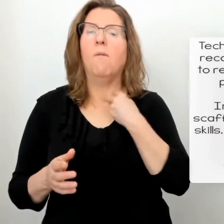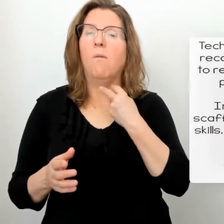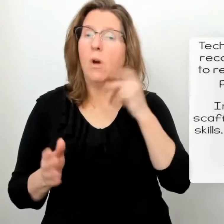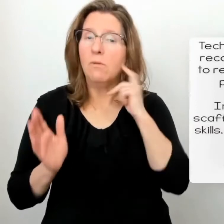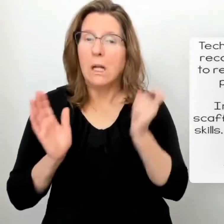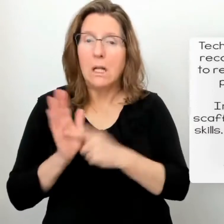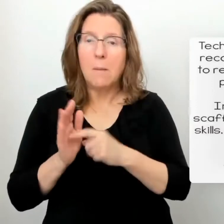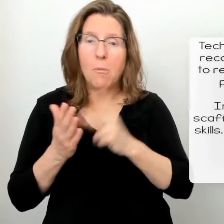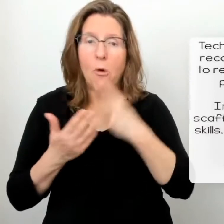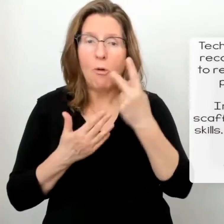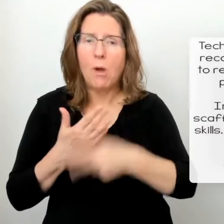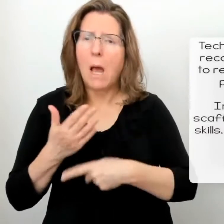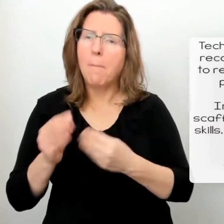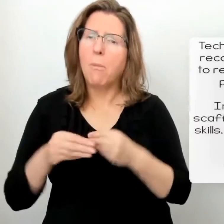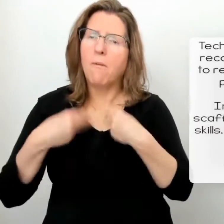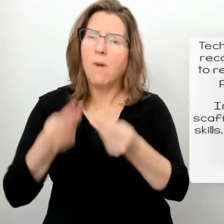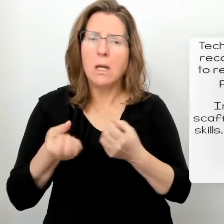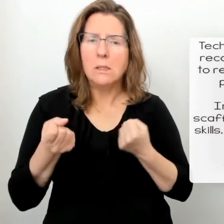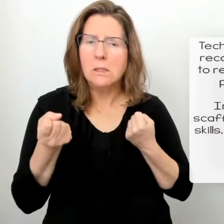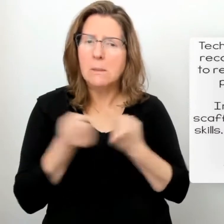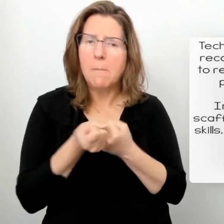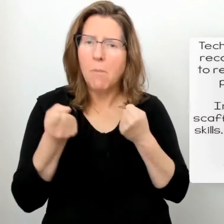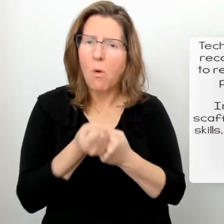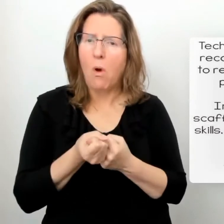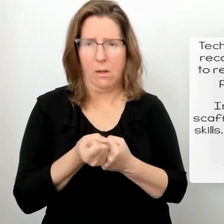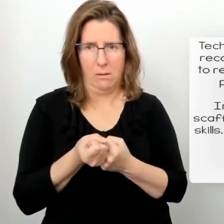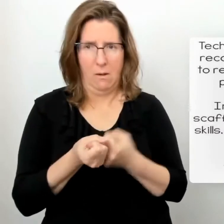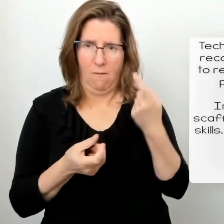But these technologies can support students' writing composition skills.